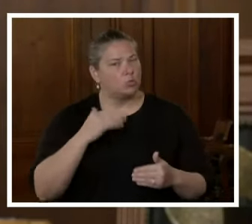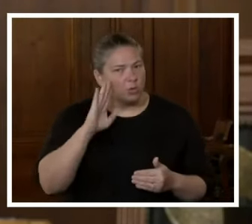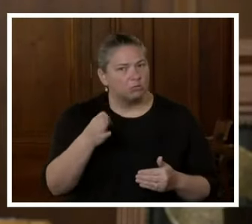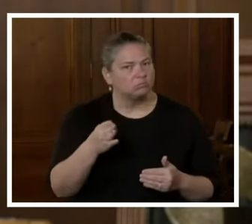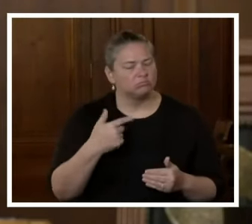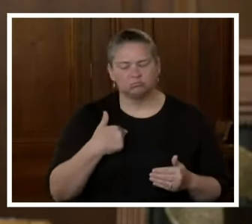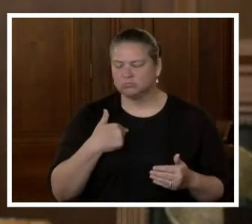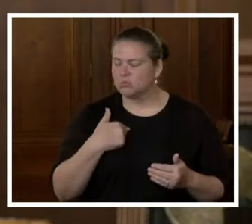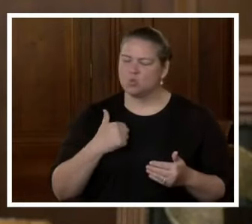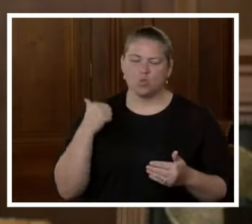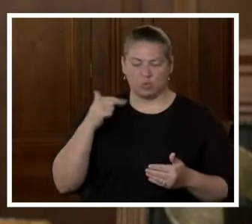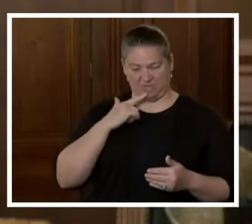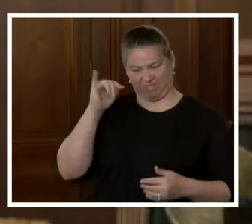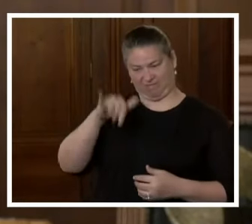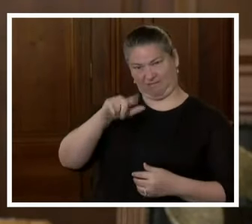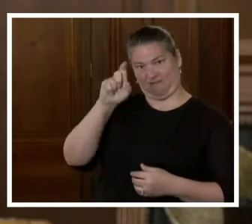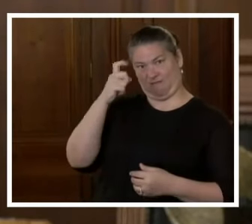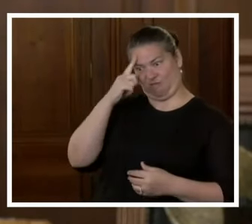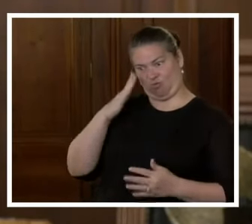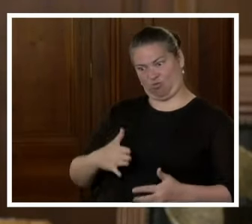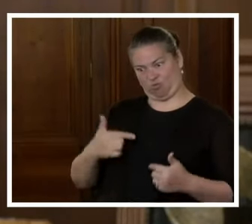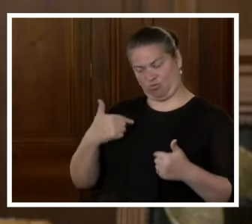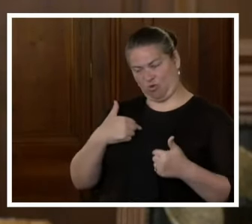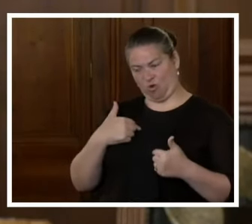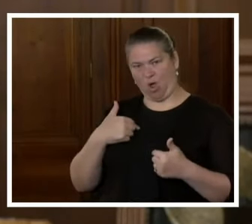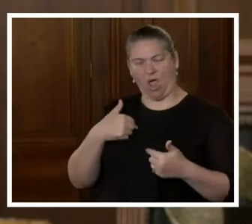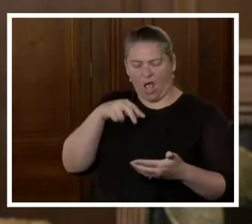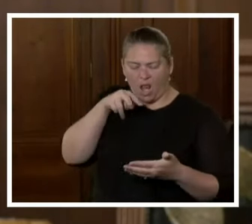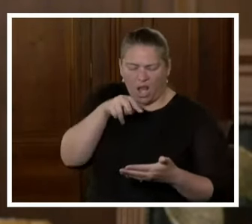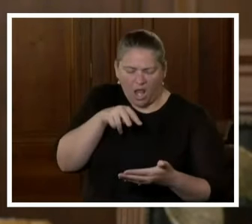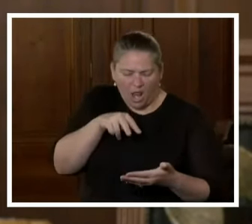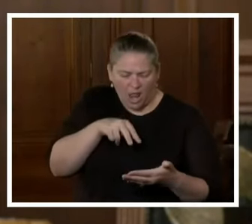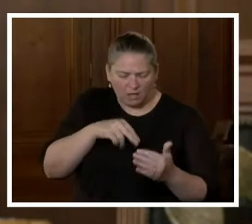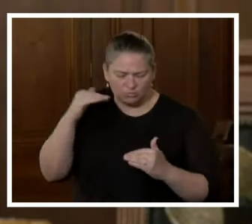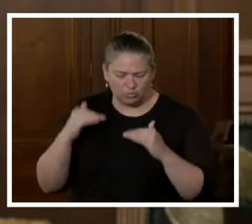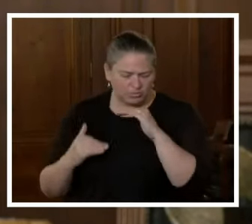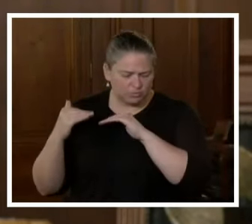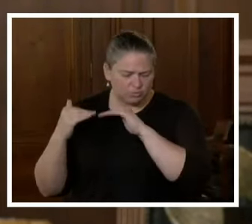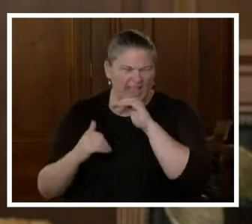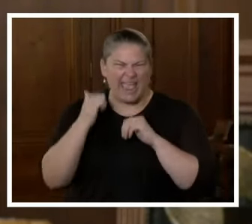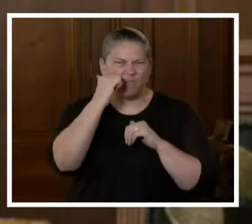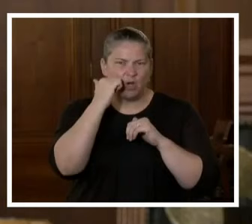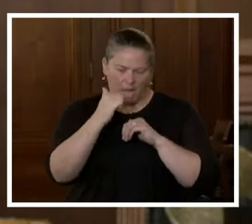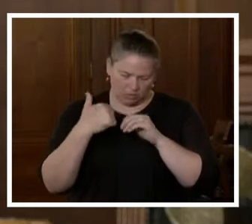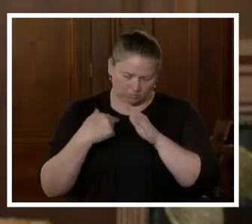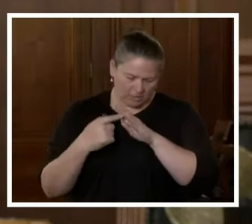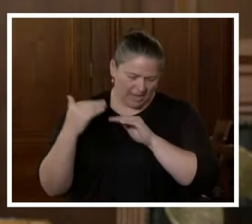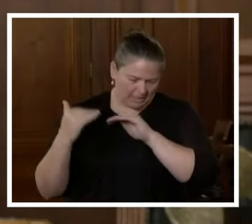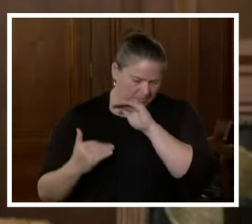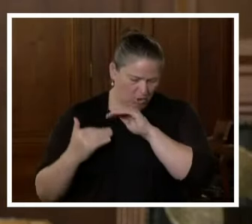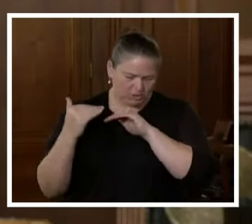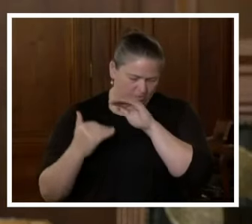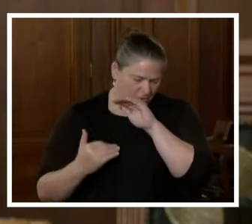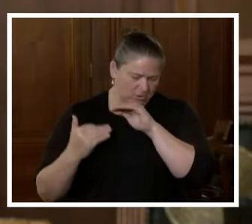IN THIS AREA, IT SHOWS YOU HOW DEVASTATING IT CAN BE.